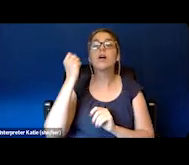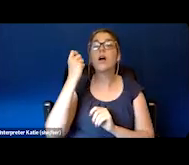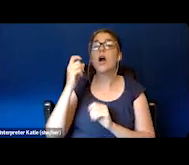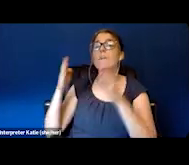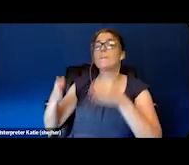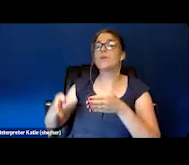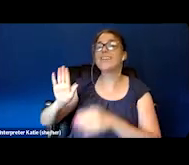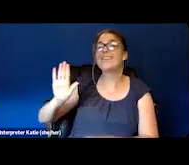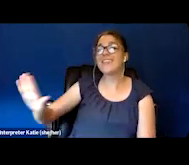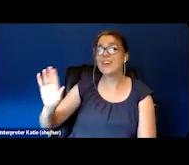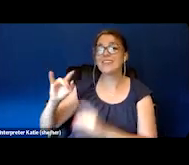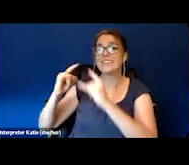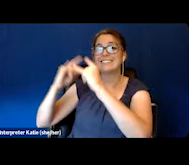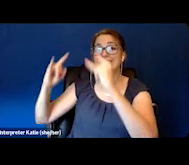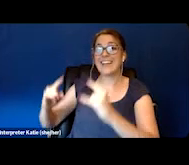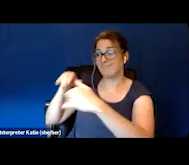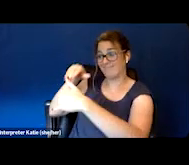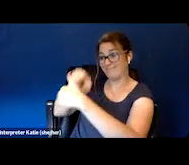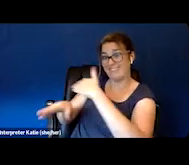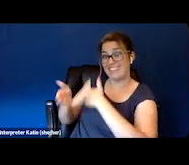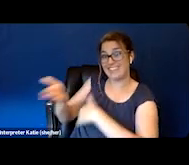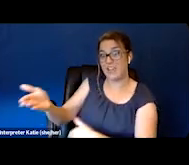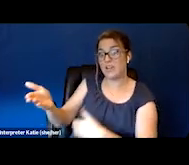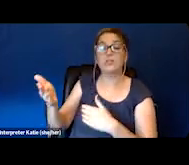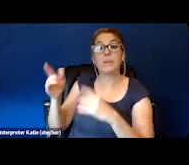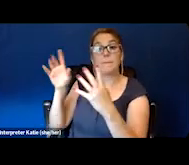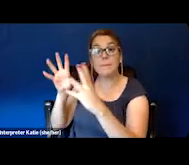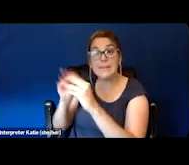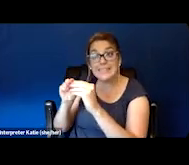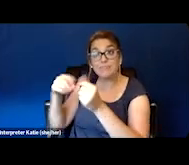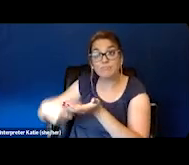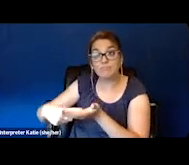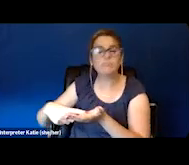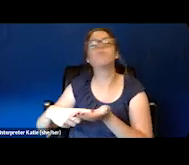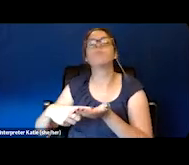and you wanna give them that space. And you also wanna give yourself that safety.